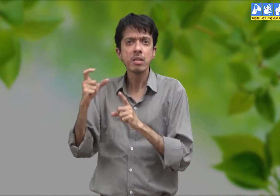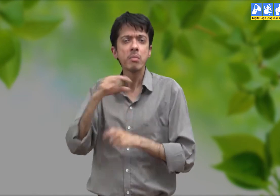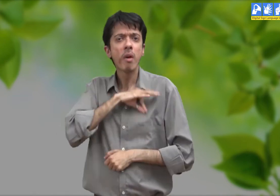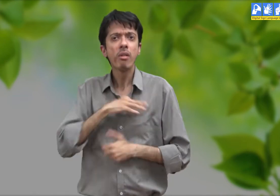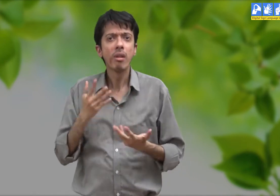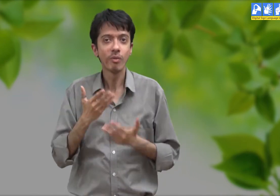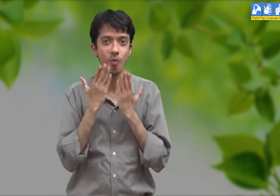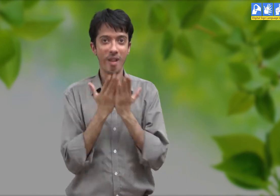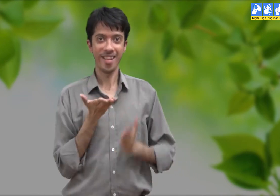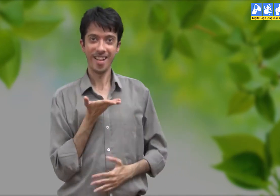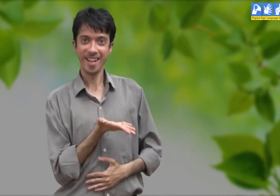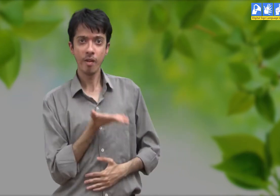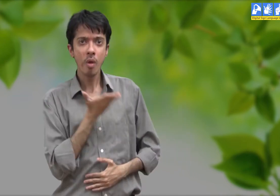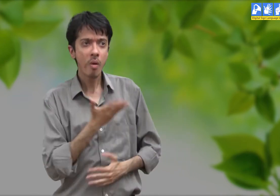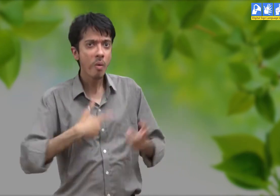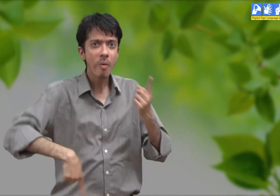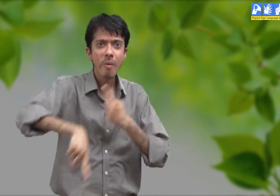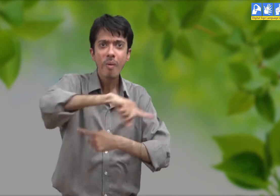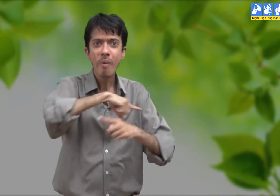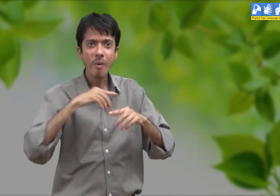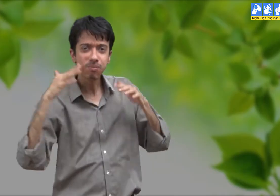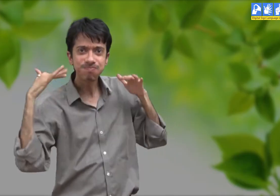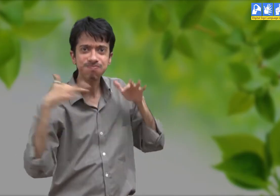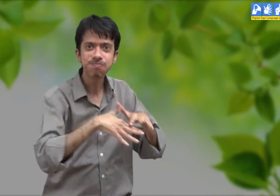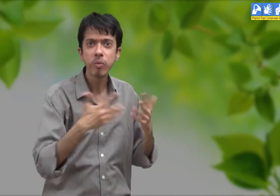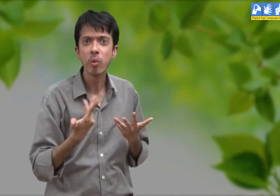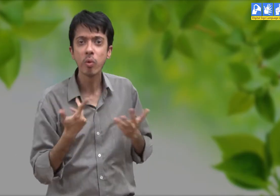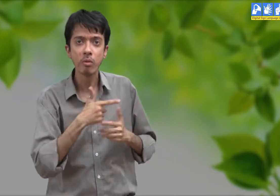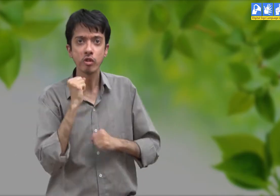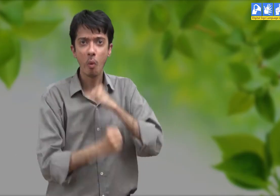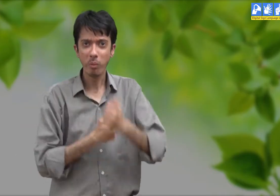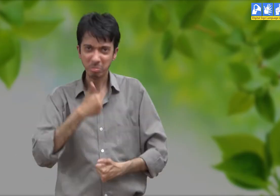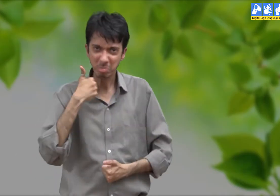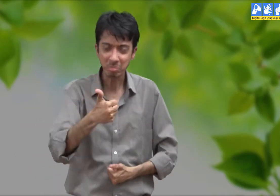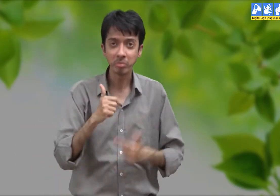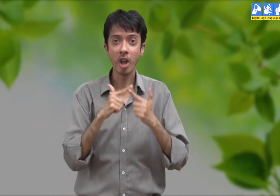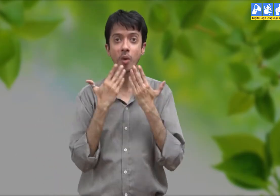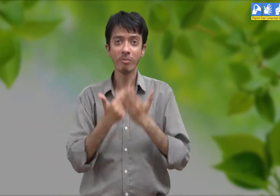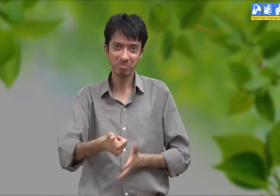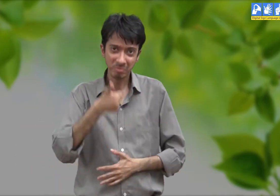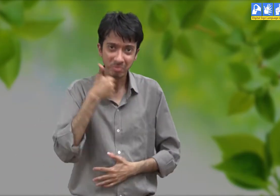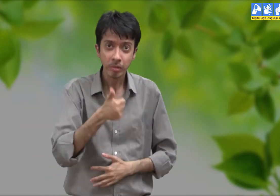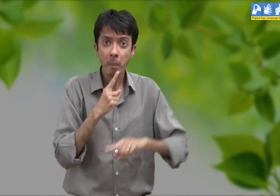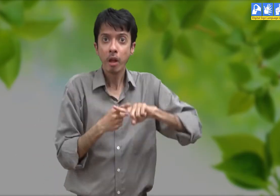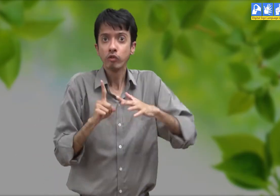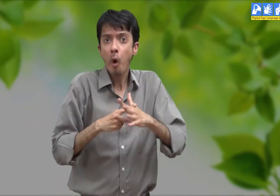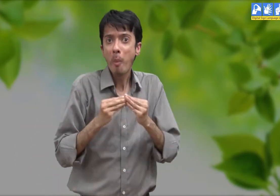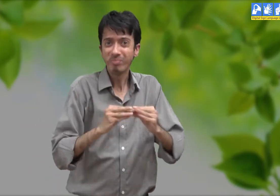This comes about because when the school has higher achievements in various fields, academics, sports, skill development